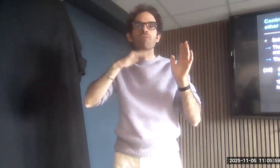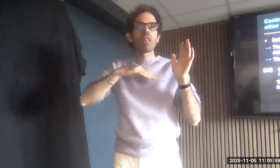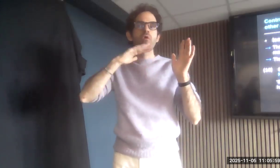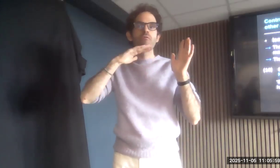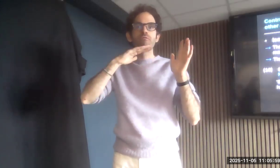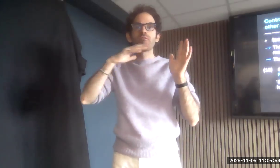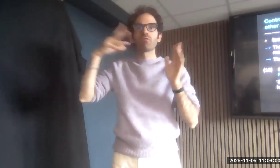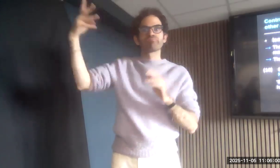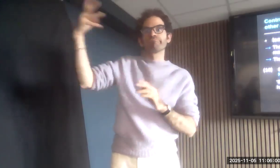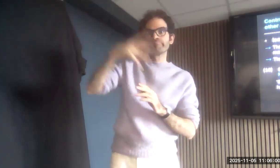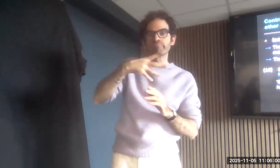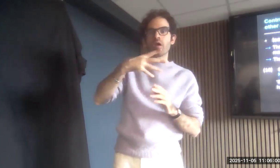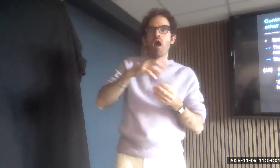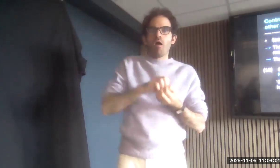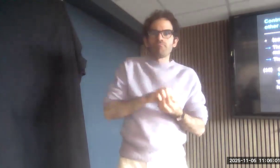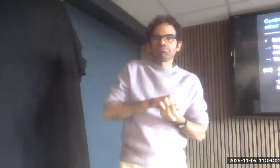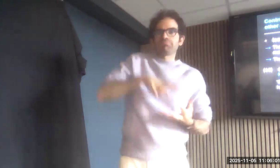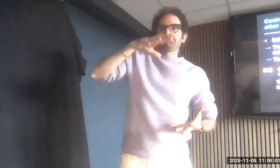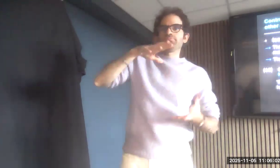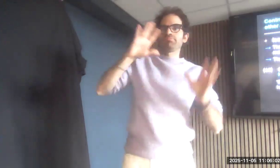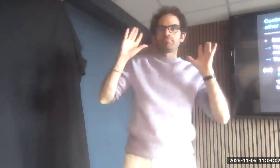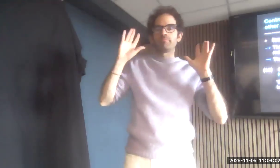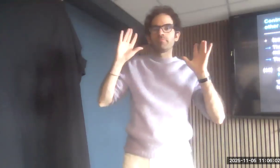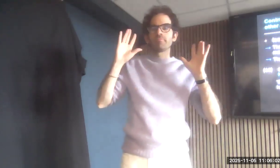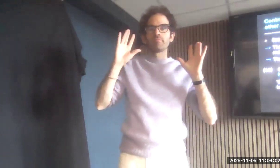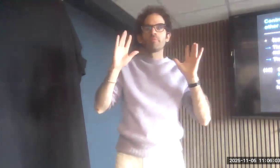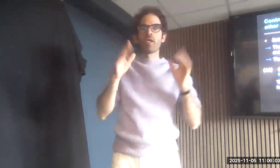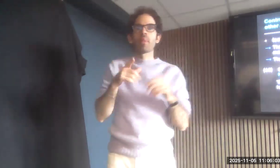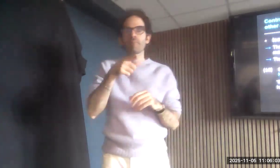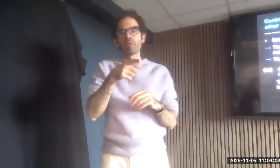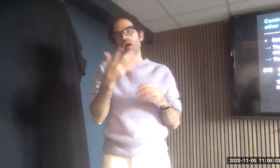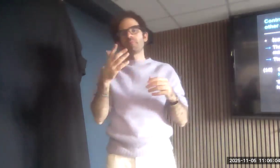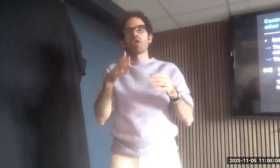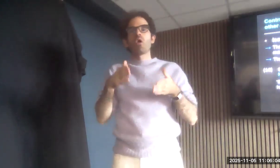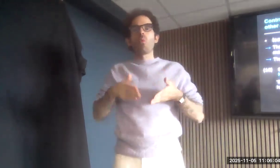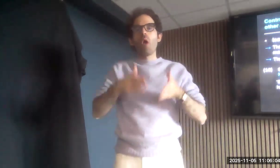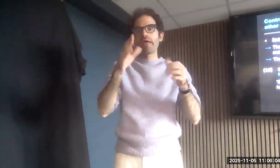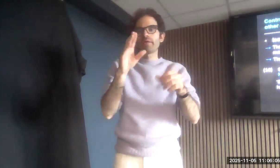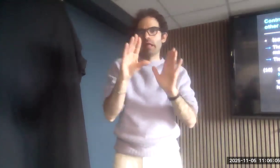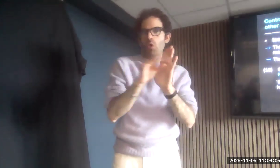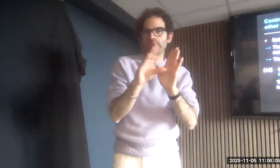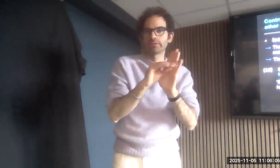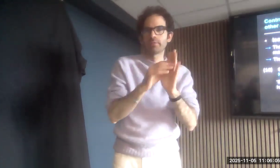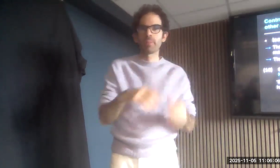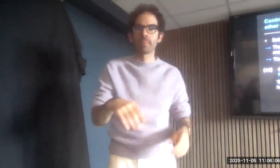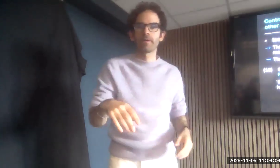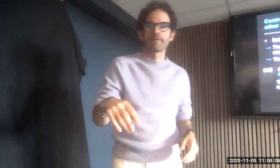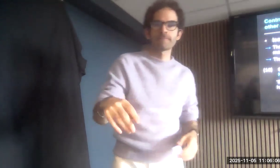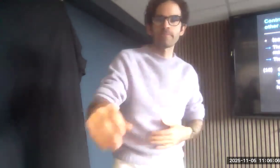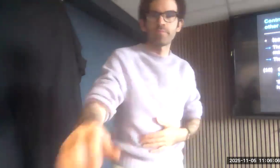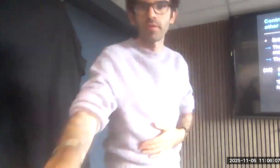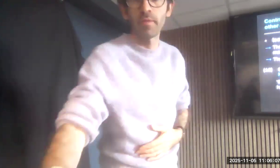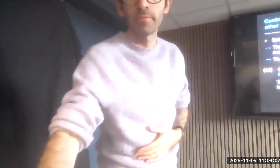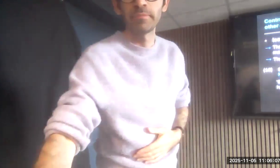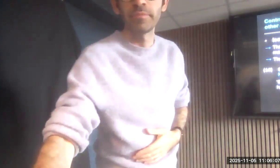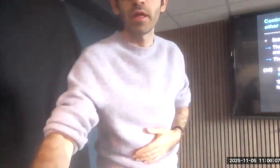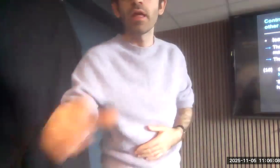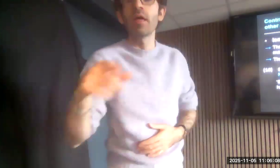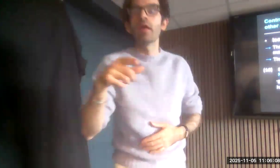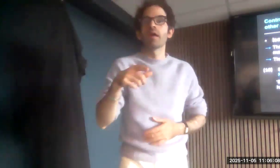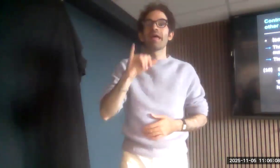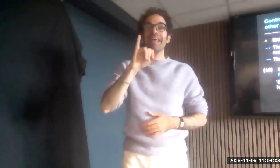And we see, with the radiating of the sun, the classifier for the sun, that's enough to actually express the same sort of idea.